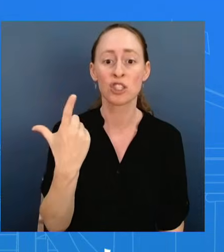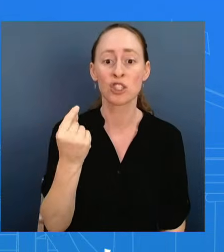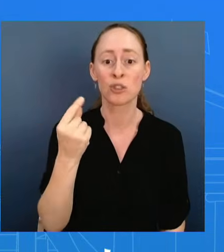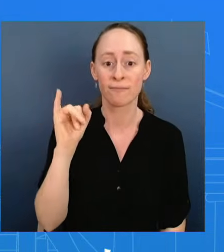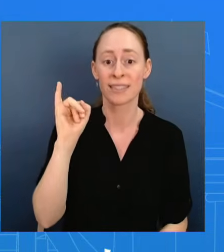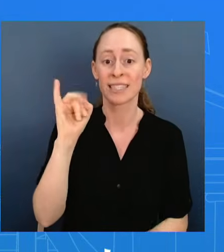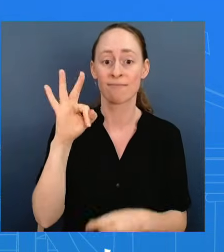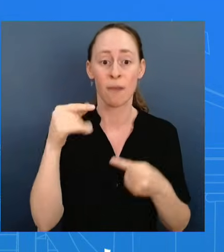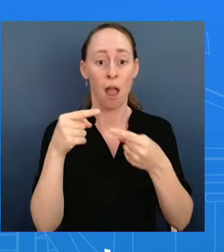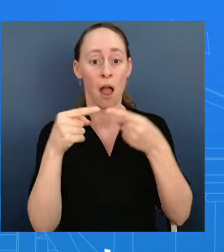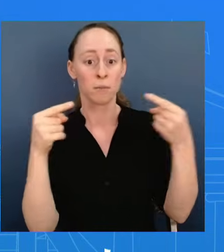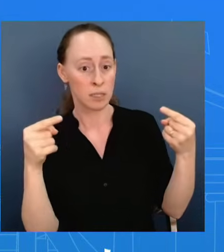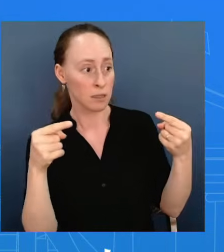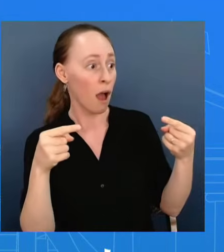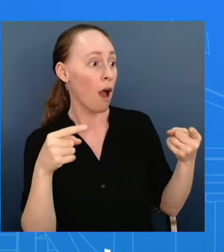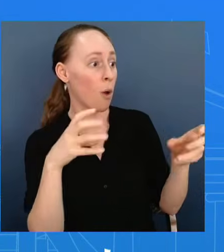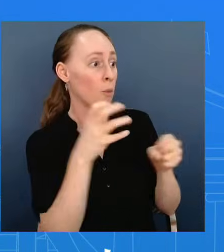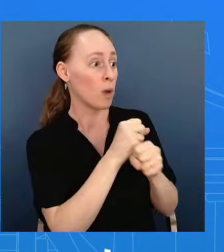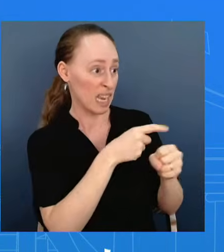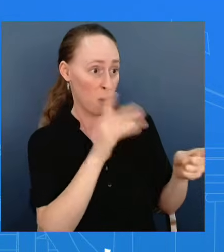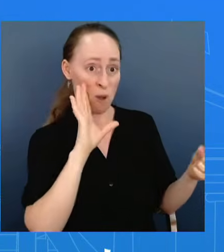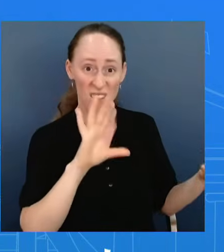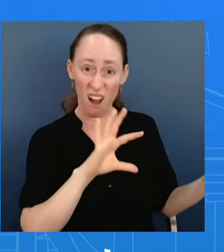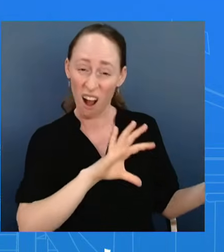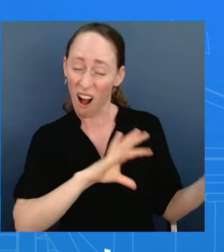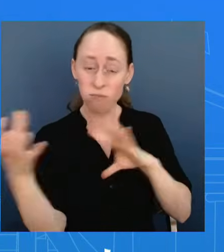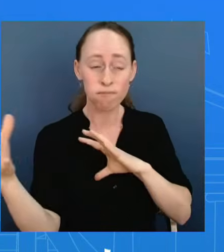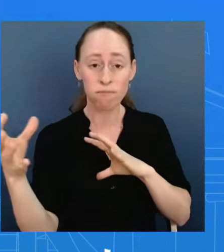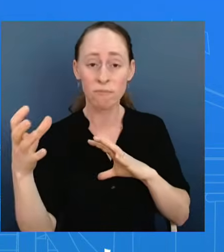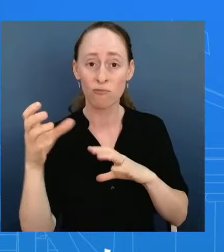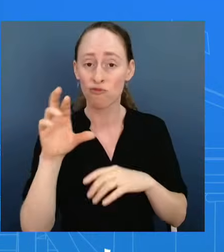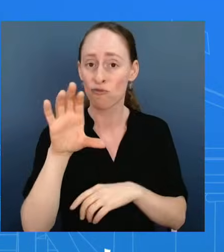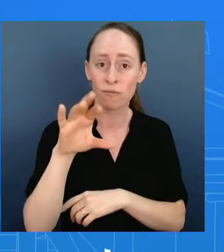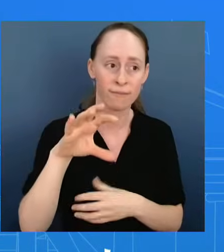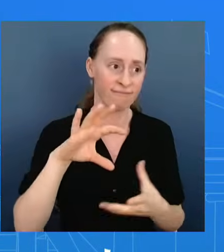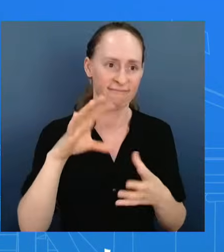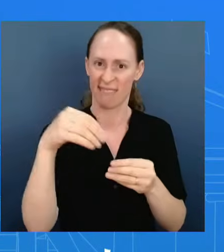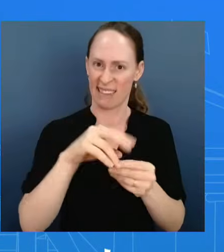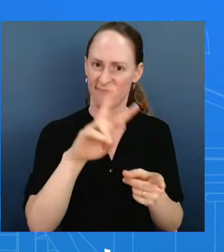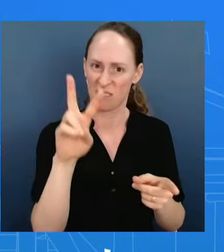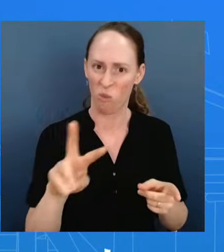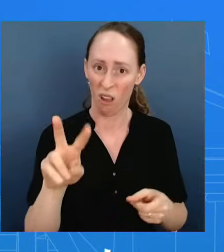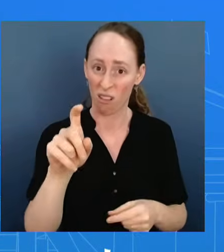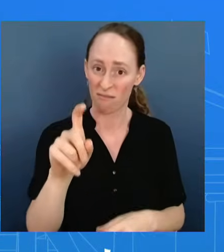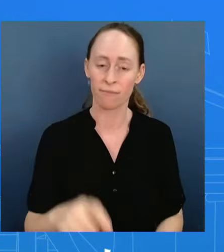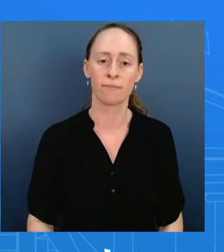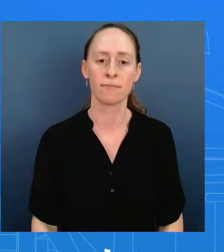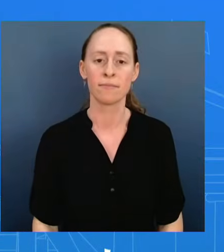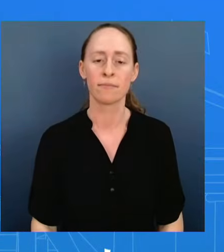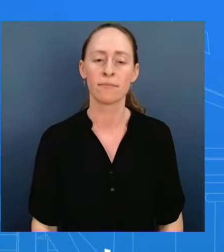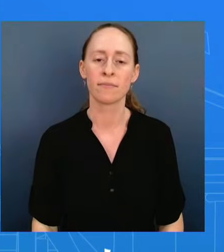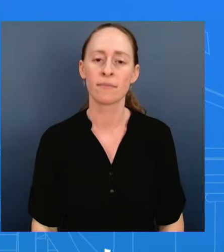I wouldn’t have mentioned it in the opening statement. Ms. Jean-Pierre: Go ahead. The Press: Thank you. Admiral, two questions on Iran.